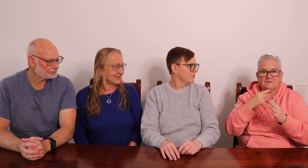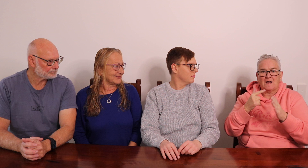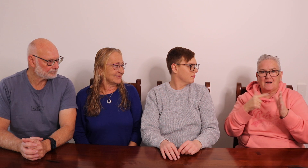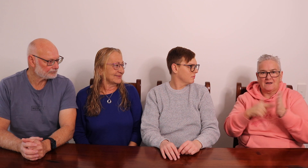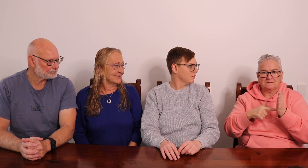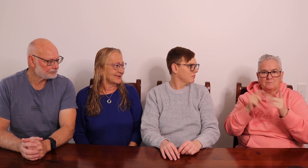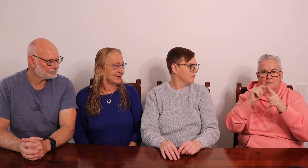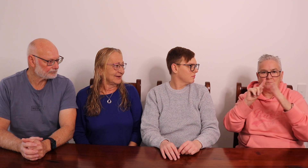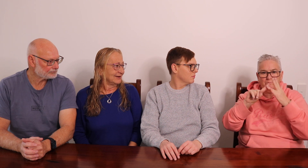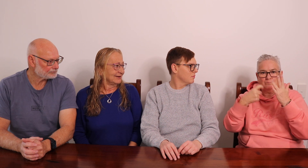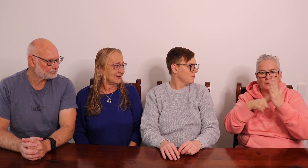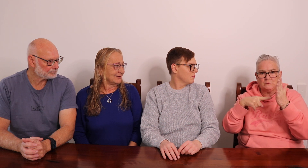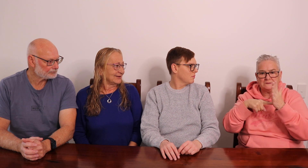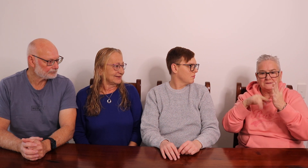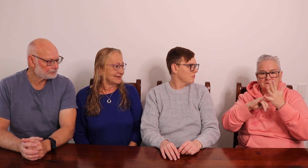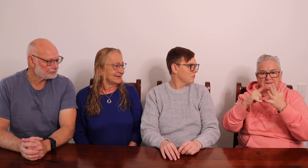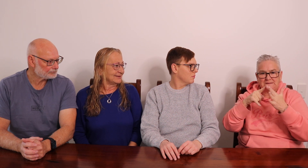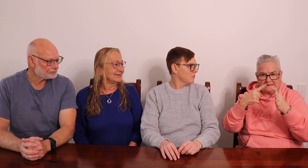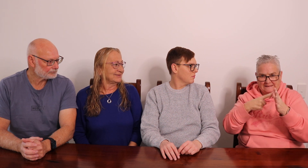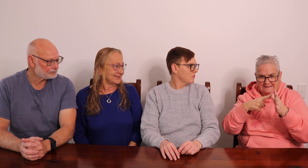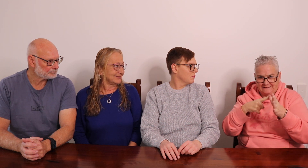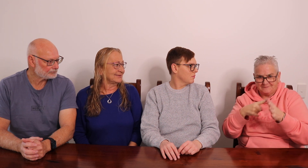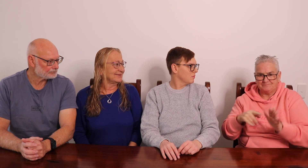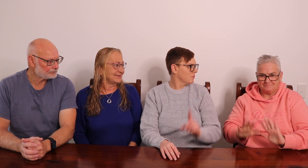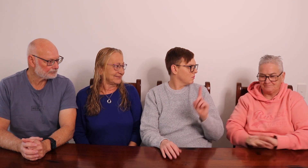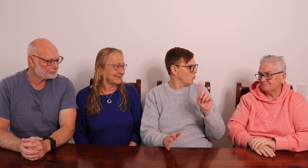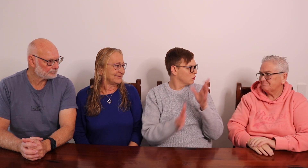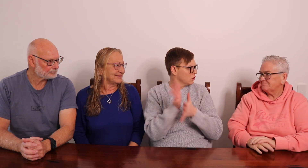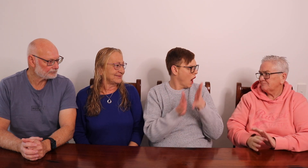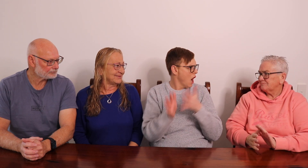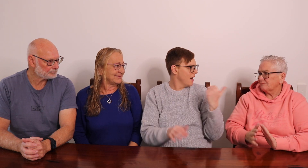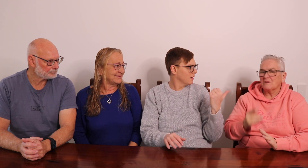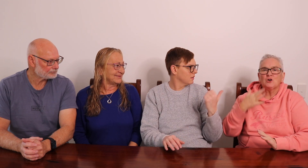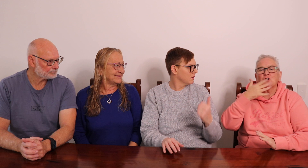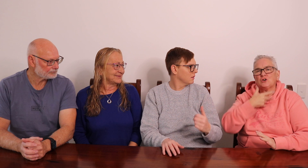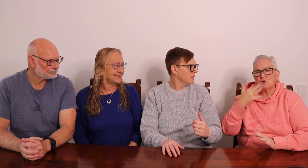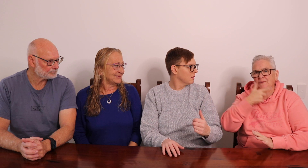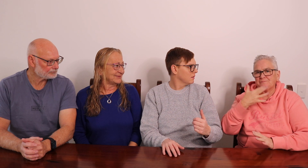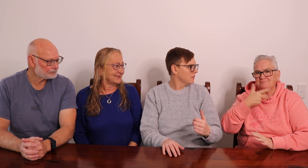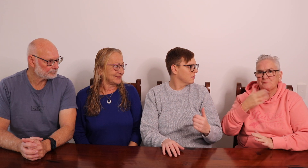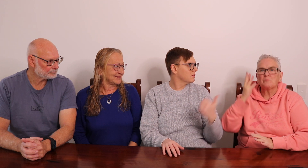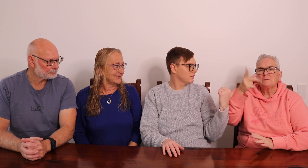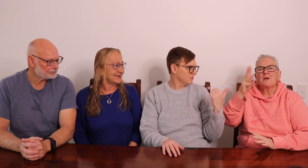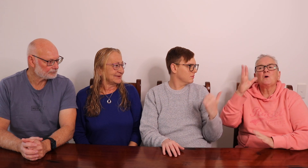at Portsea. D: Do you sign? A: Oral (using hand on the face and chest).